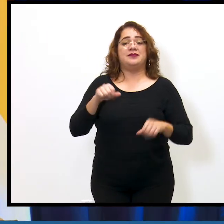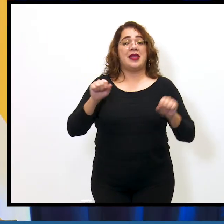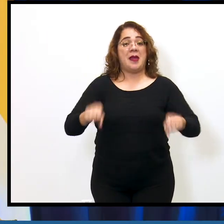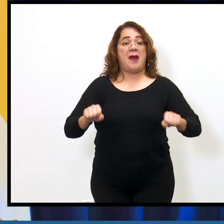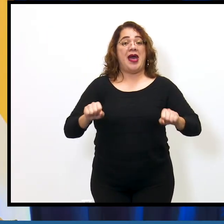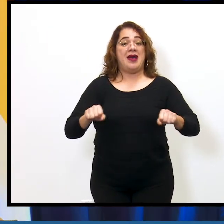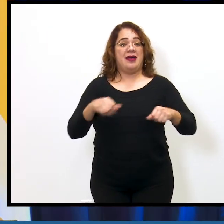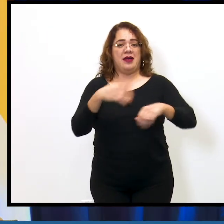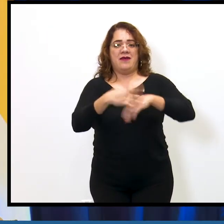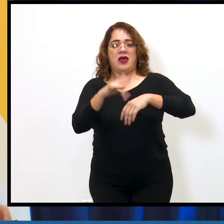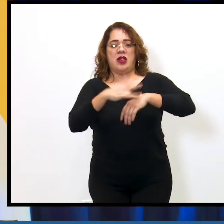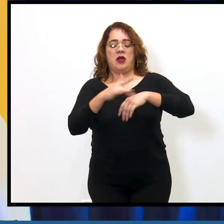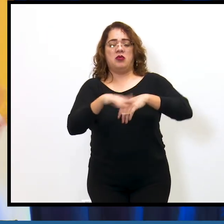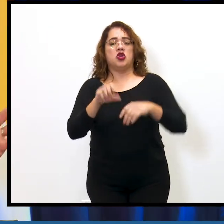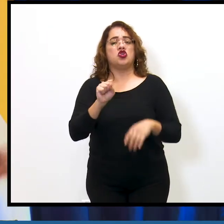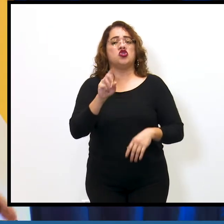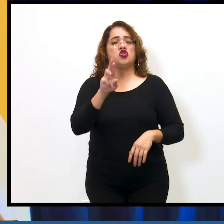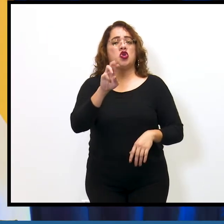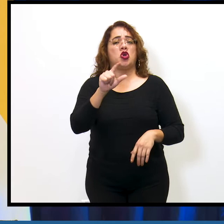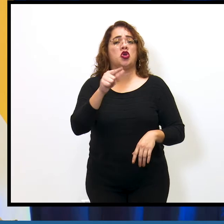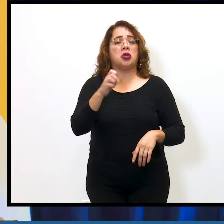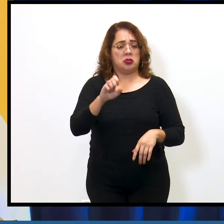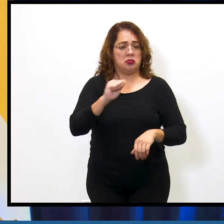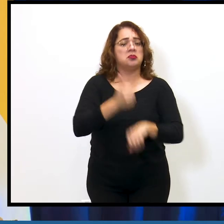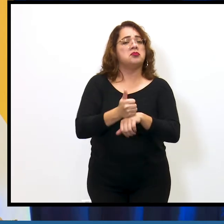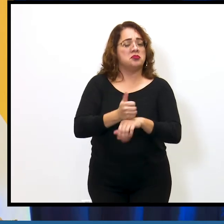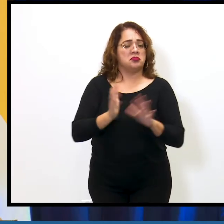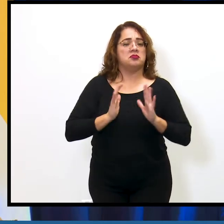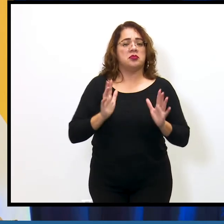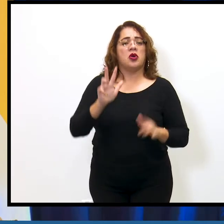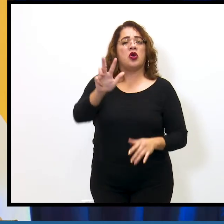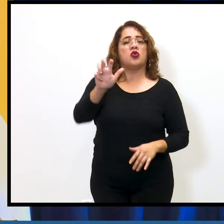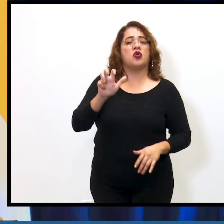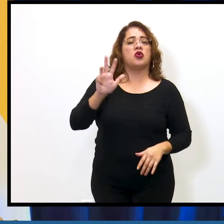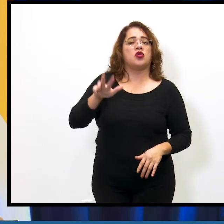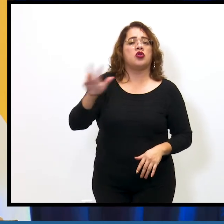have surge capacity and we're implementing that we've got actually 333 surge beds available.